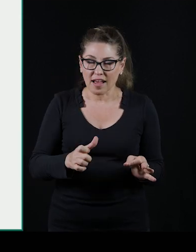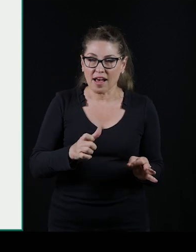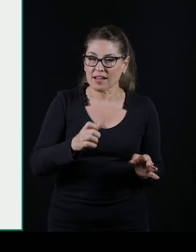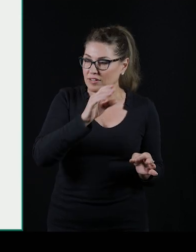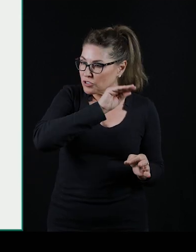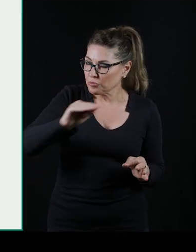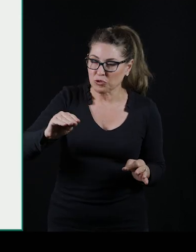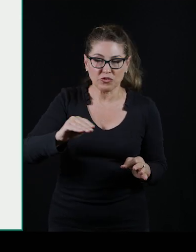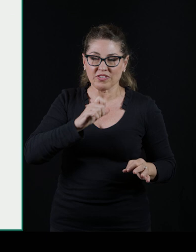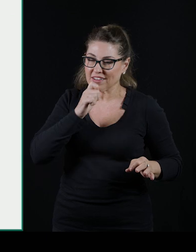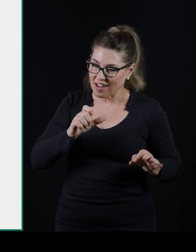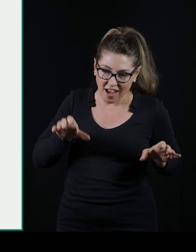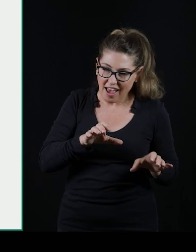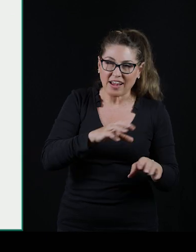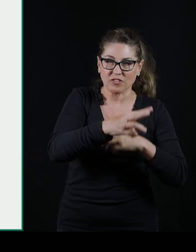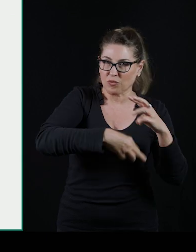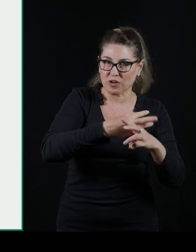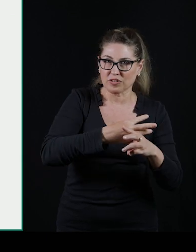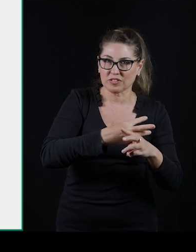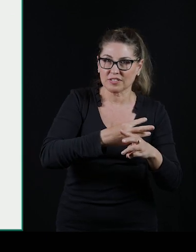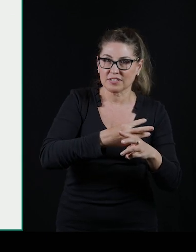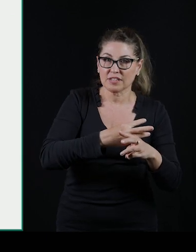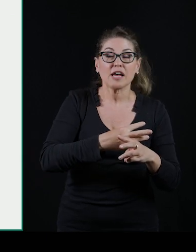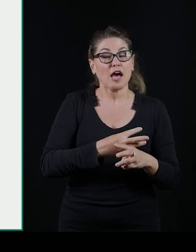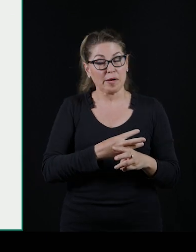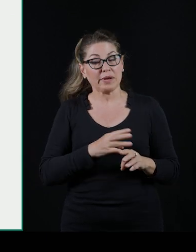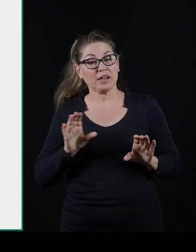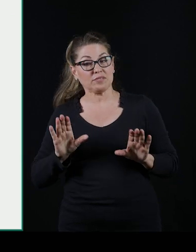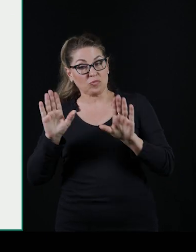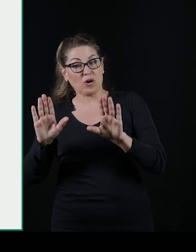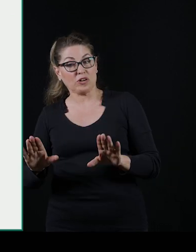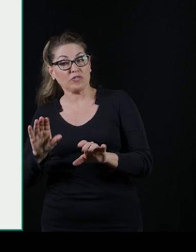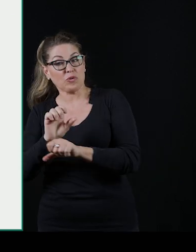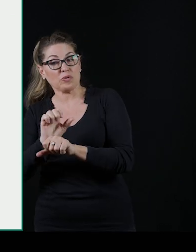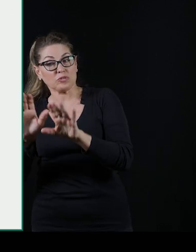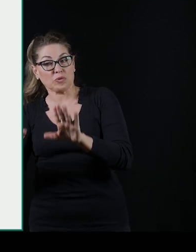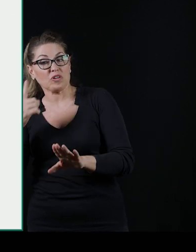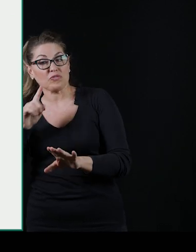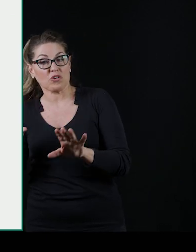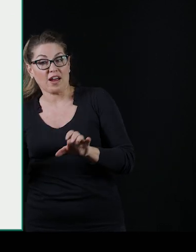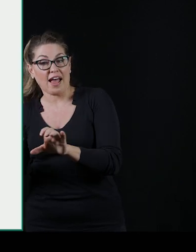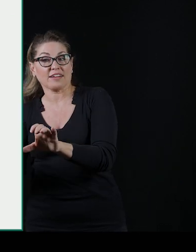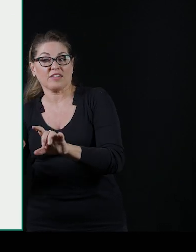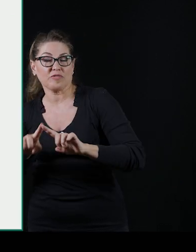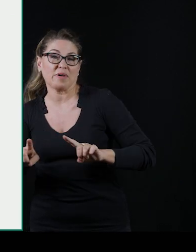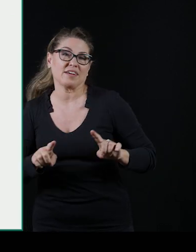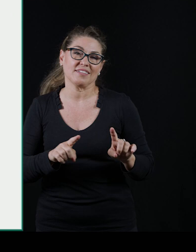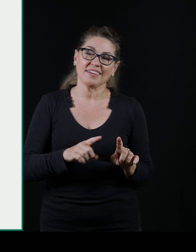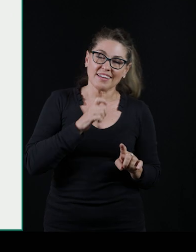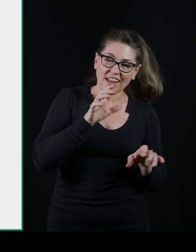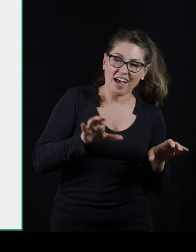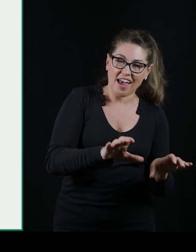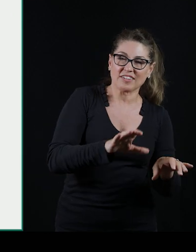over inactive worlds. We realized that this plan worked great for active realms, but rums that weren't getting played were gonna stay on S3.